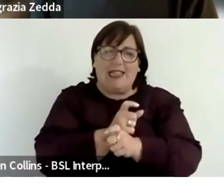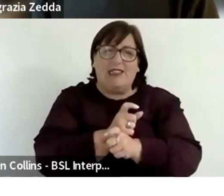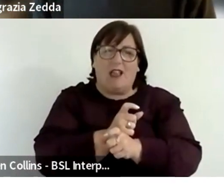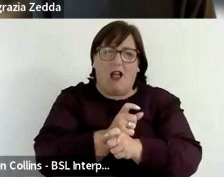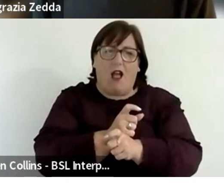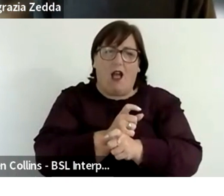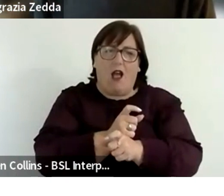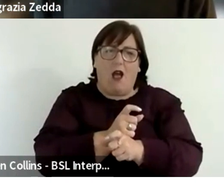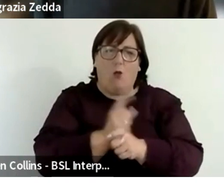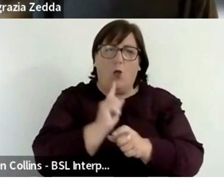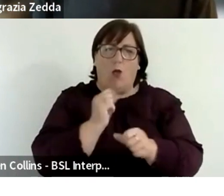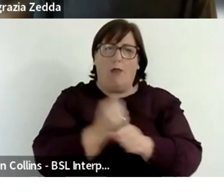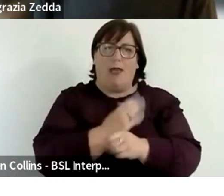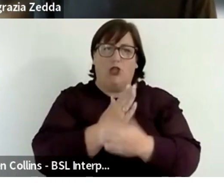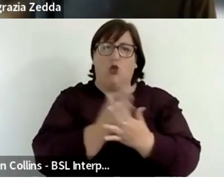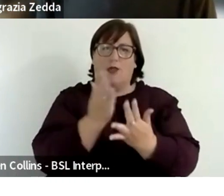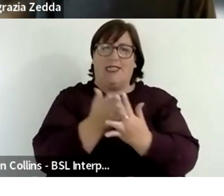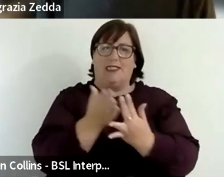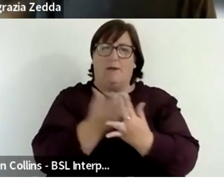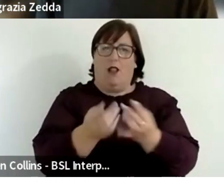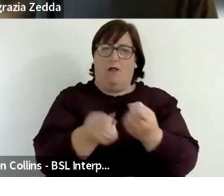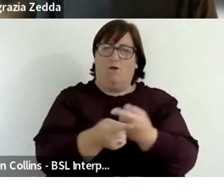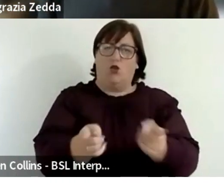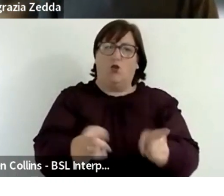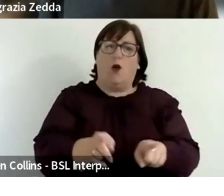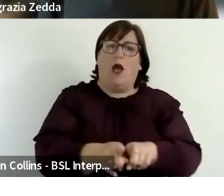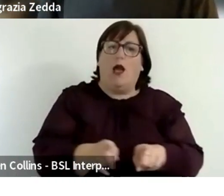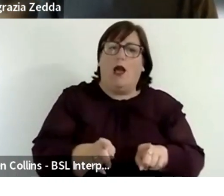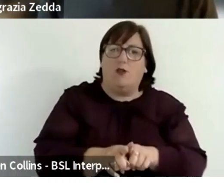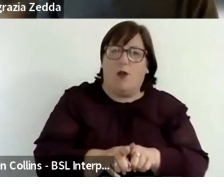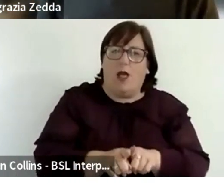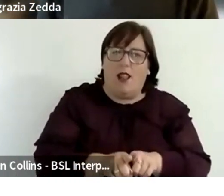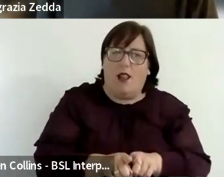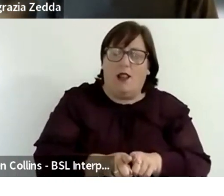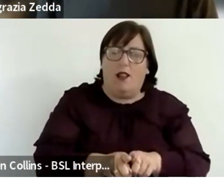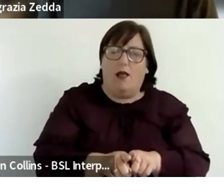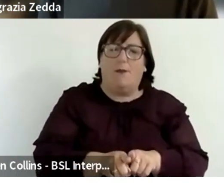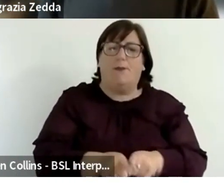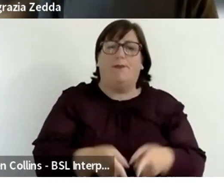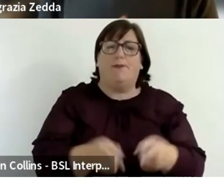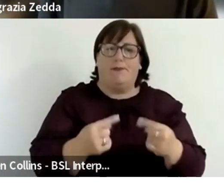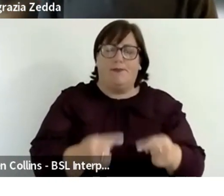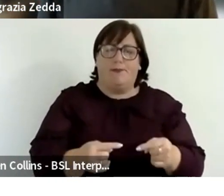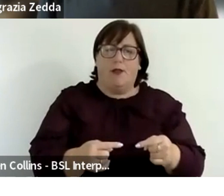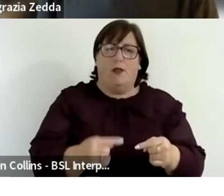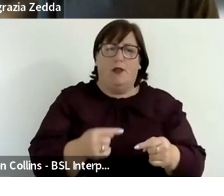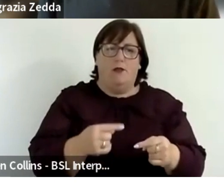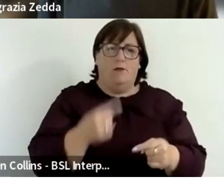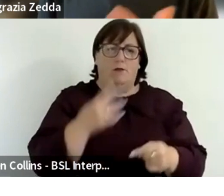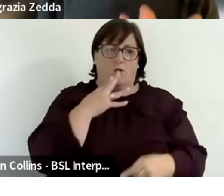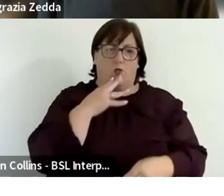We also made sure when we invite people for an interview, or they are going through the process, they can